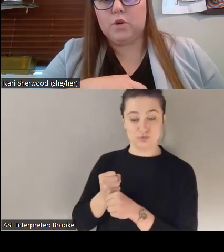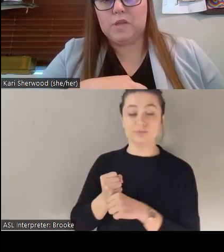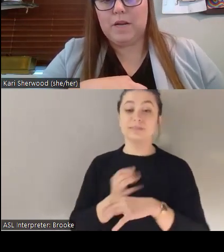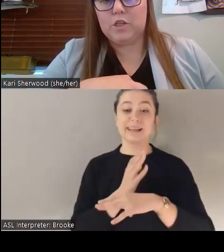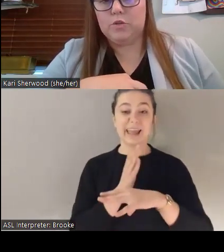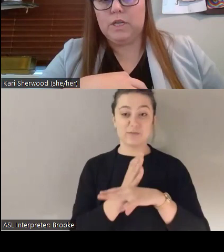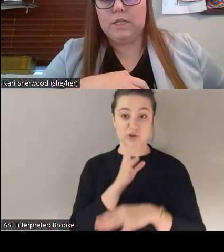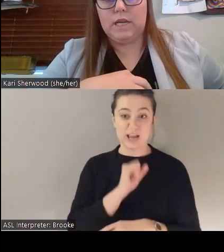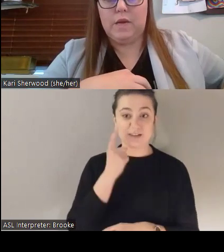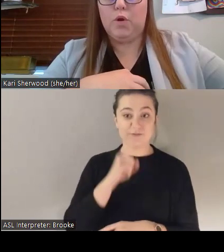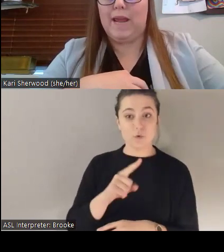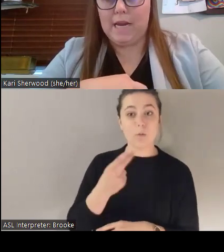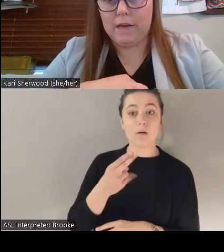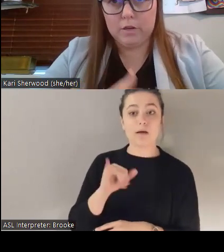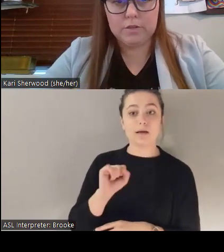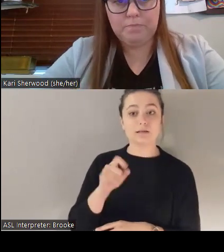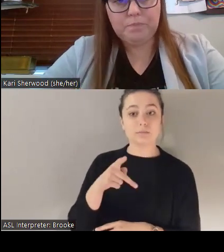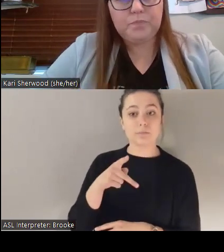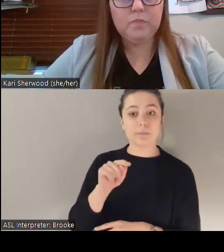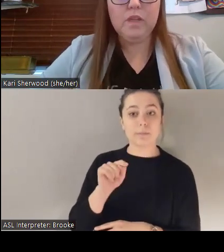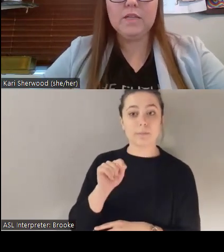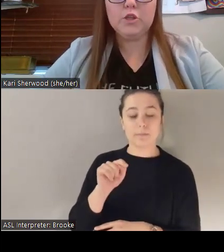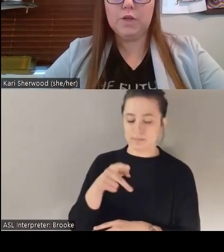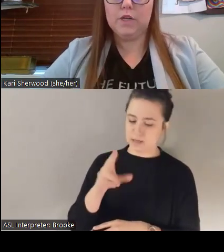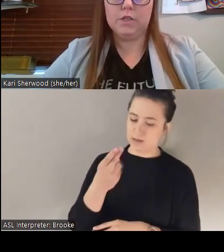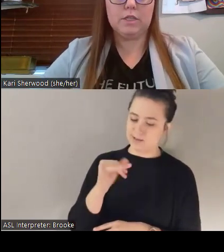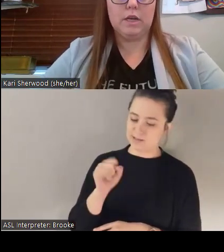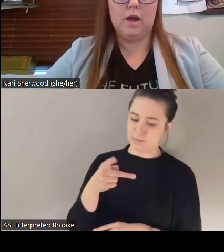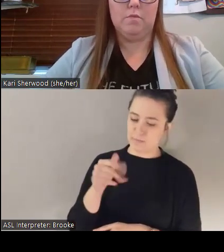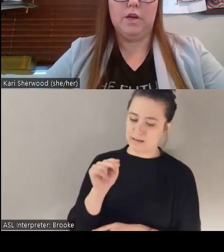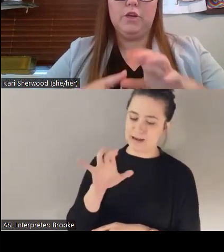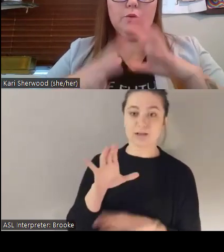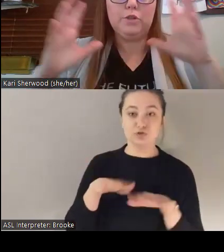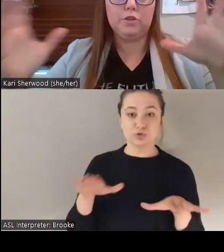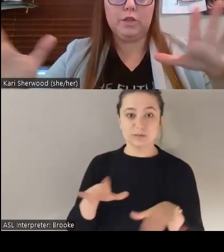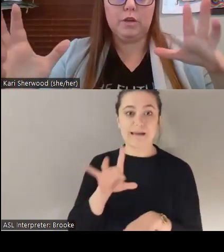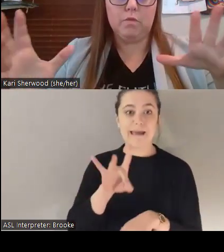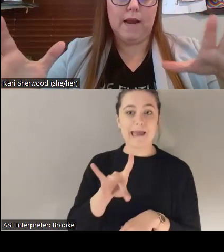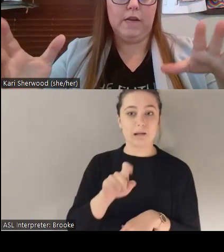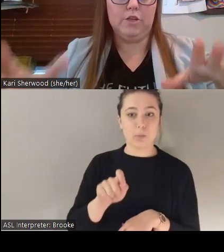Hispanic children is 8.8 years. And so, there s a huge range